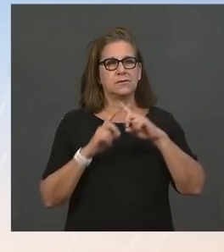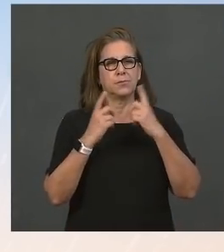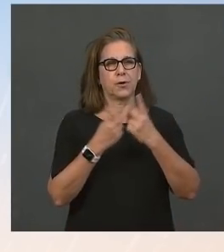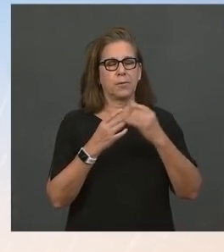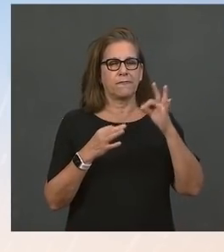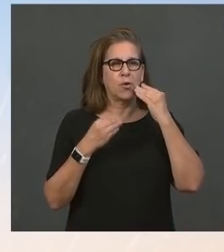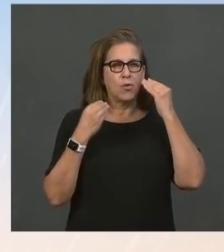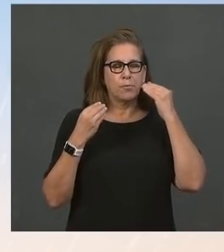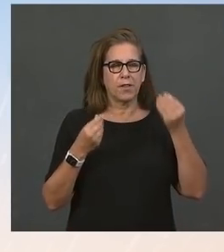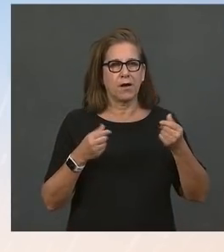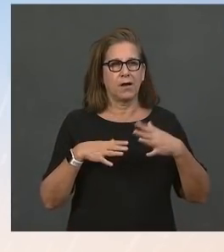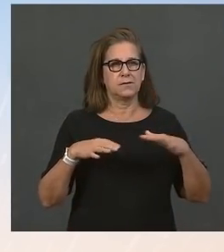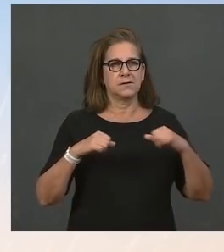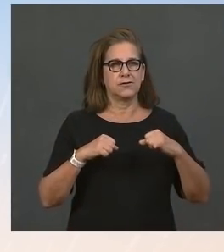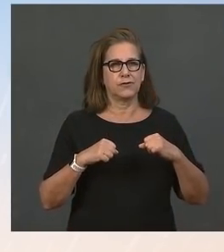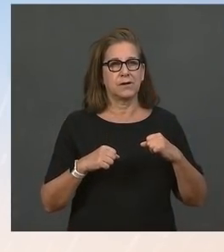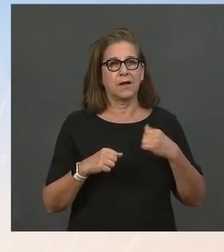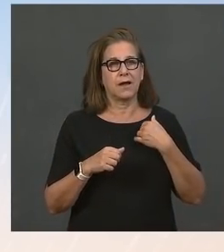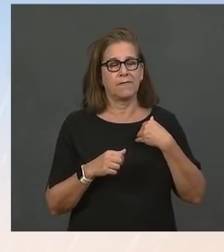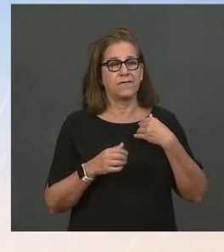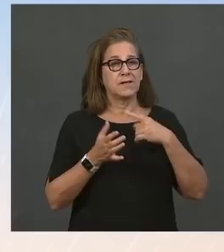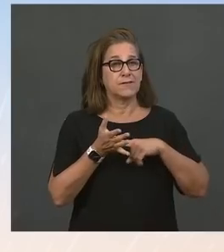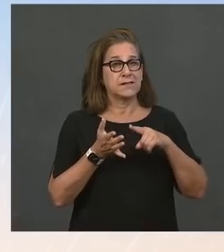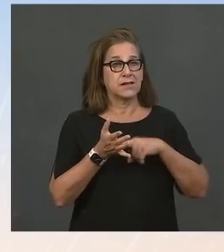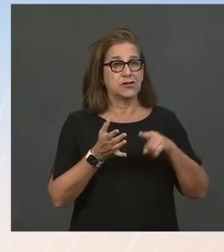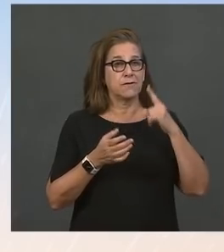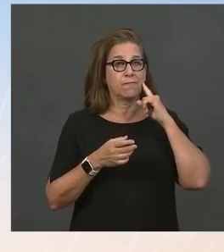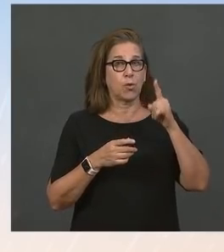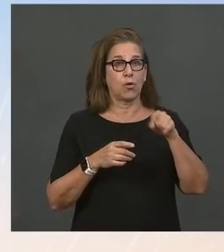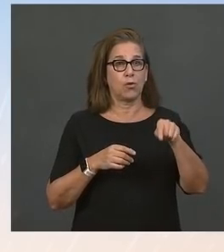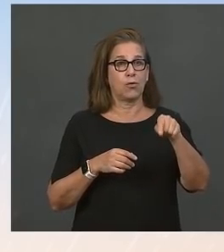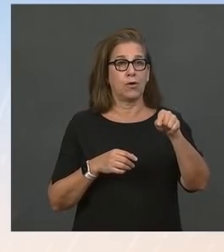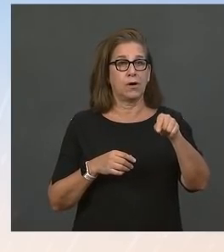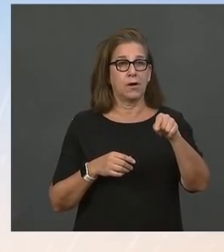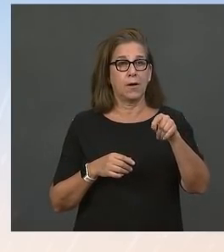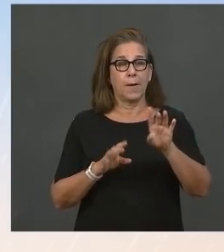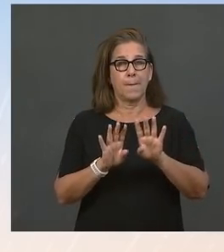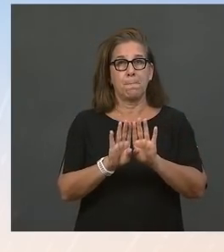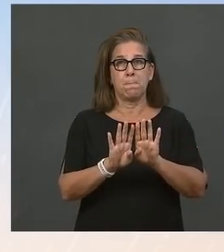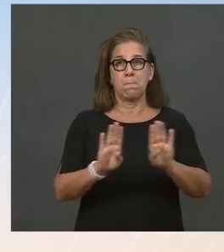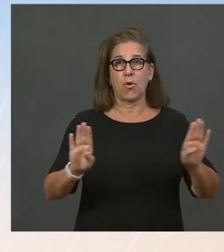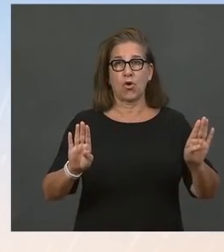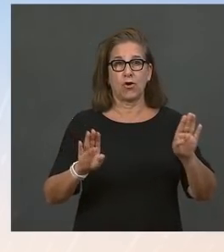would be completed in days, not weeks. Has the White House received any update on this investigation?